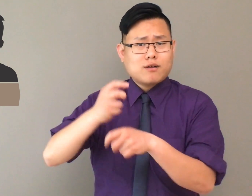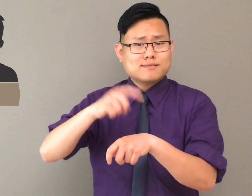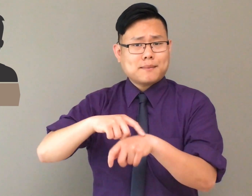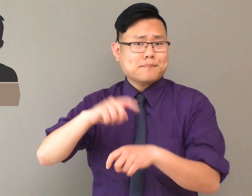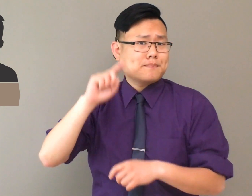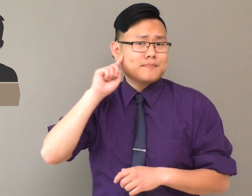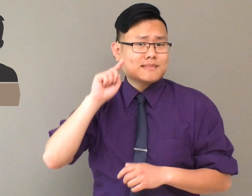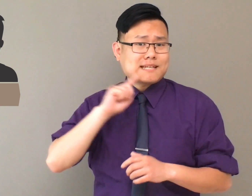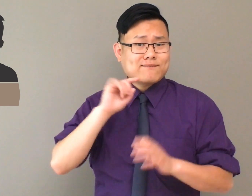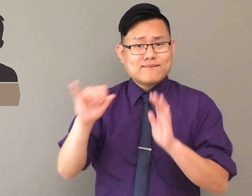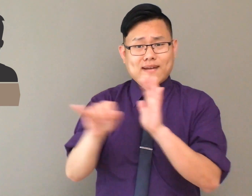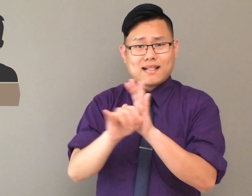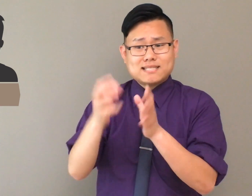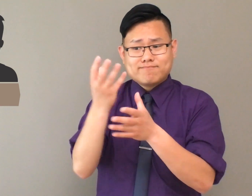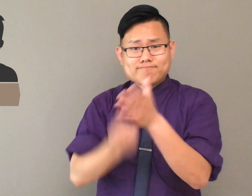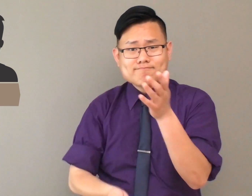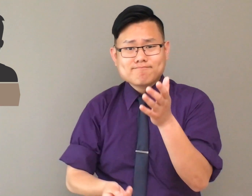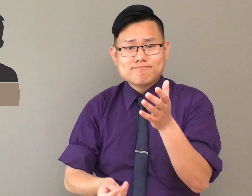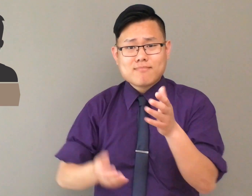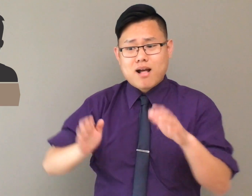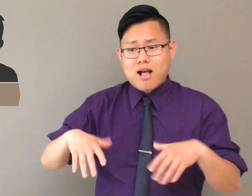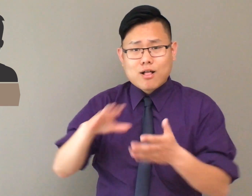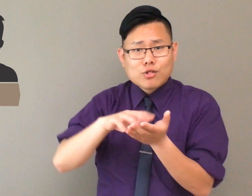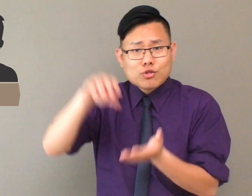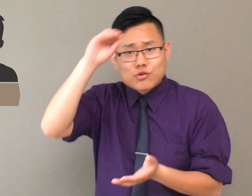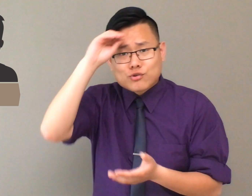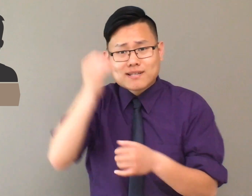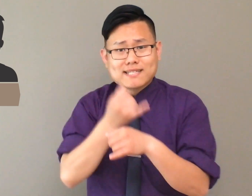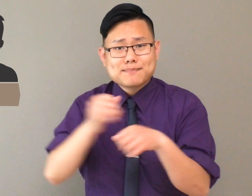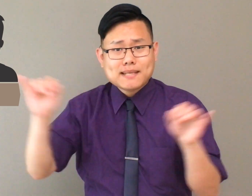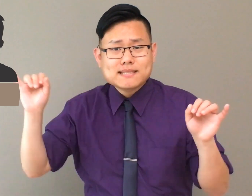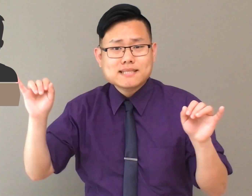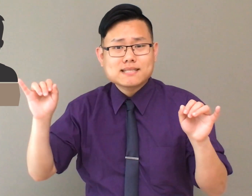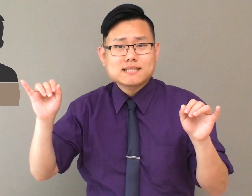Cam's childhood was a challenge because he lacked a Deaf identity and didn't have a sense